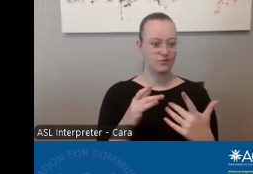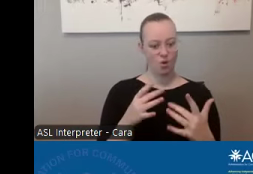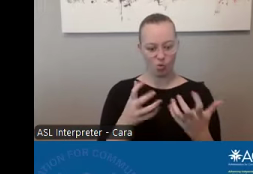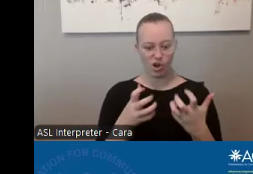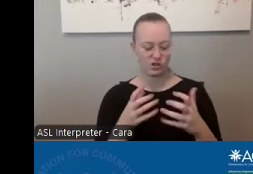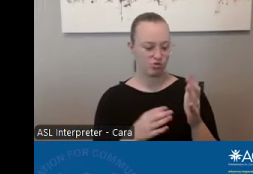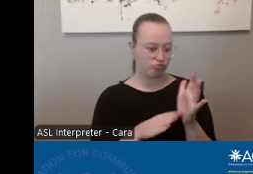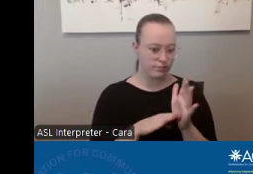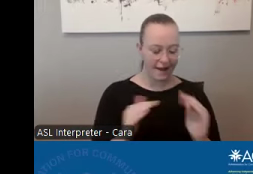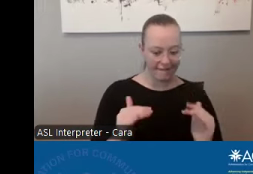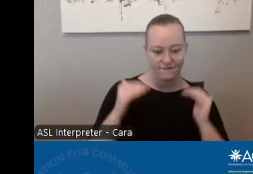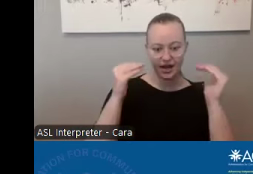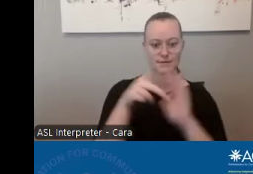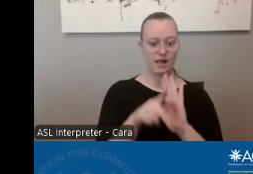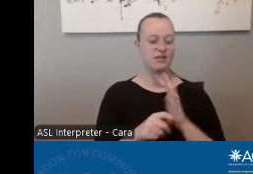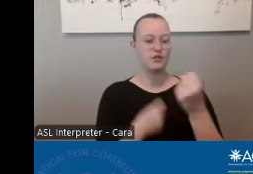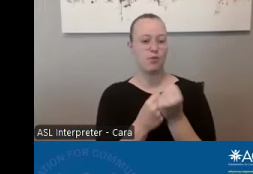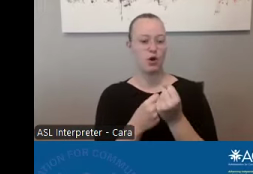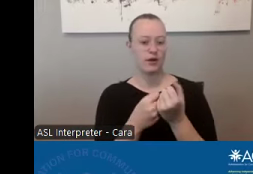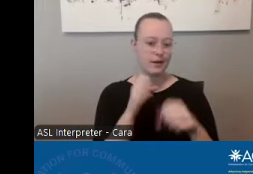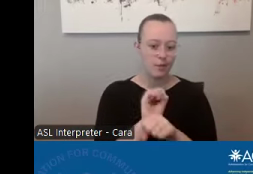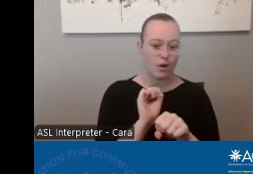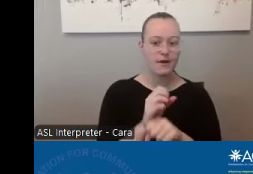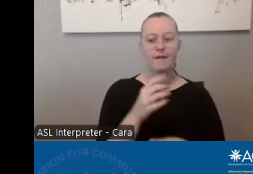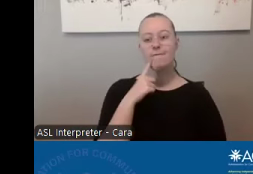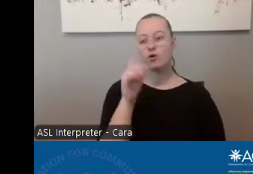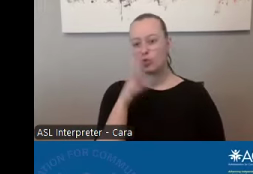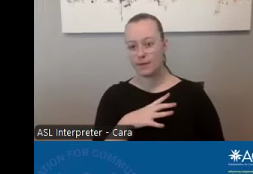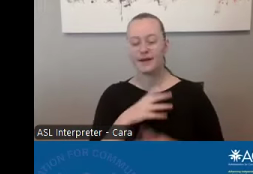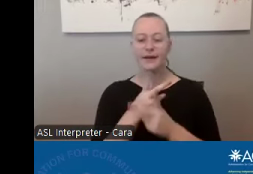employment and economic security for women and caregivers, including paid family medical